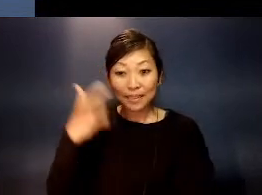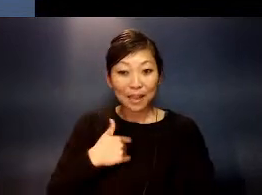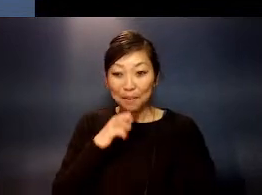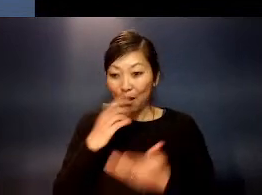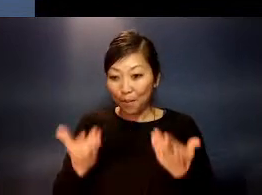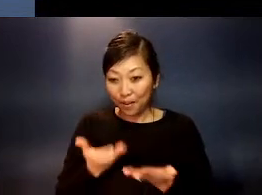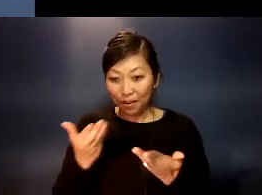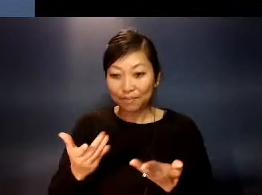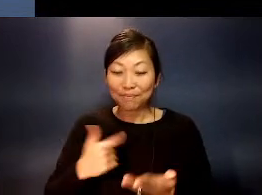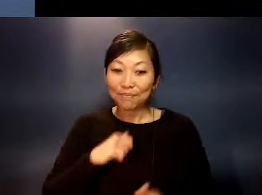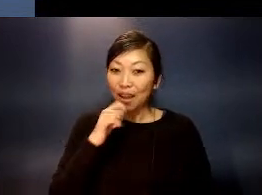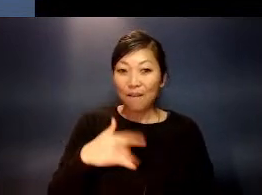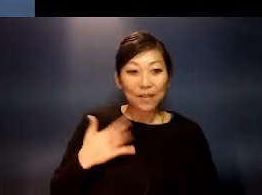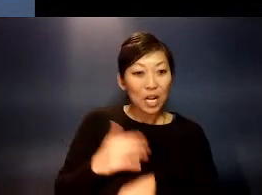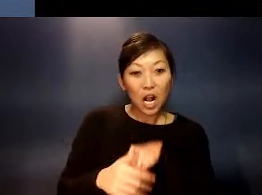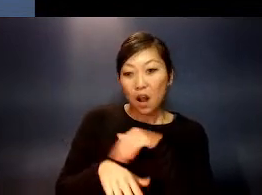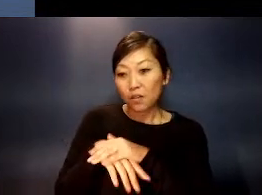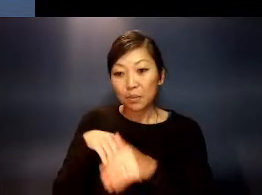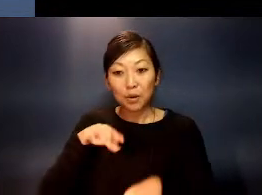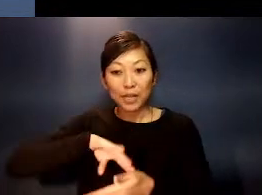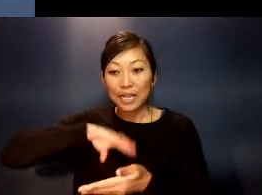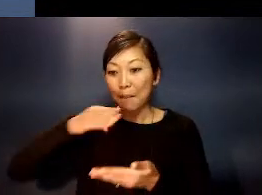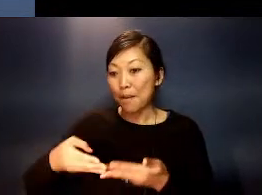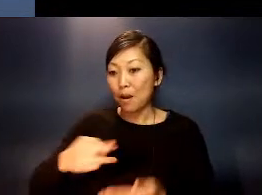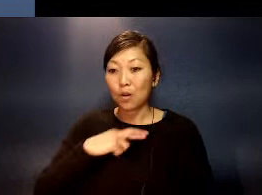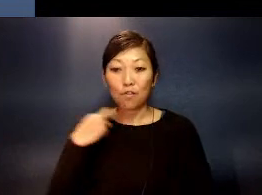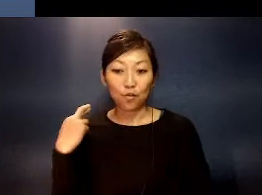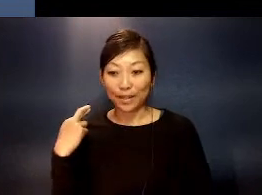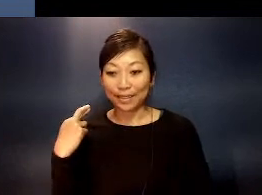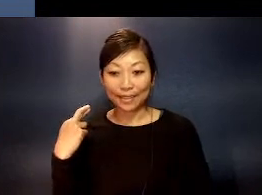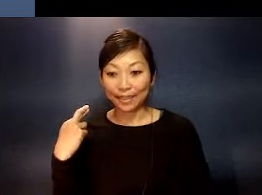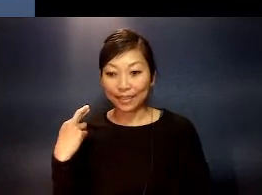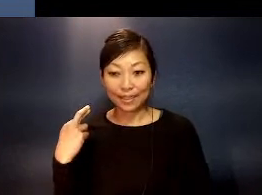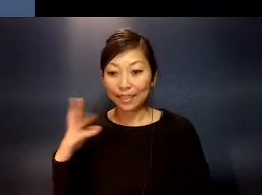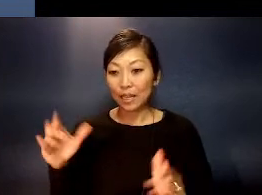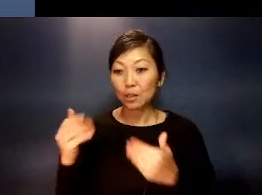AS WE VOTE HERE, AGAIN, WE CAN'T INCREASE THE LEVY SO I'LL BE SUPPORTING THIS LEVY, AND I'M GLAD THAT MAYOR